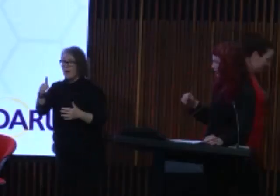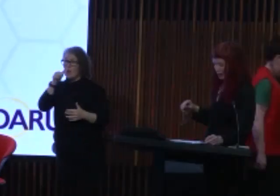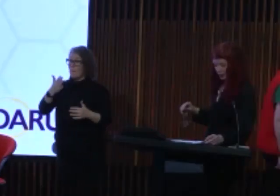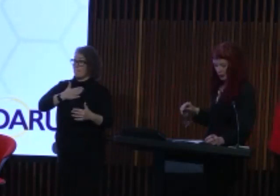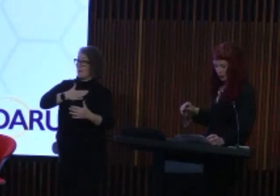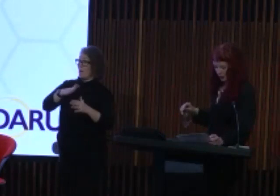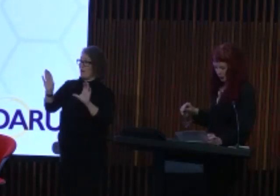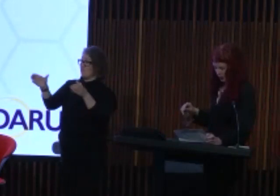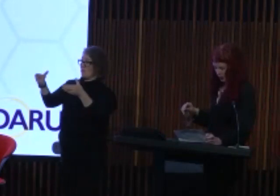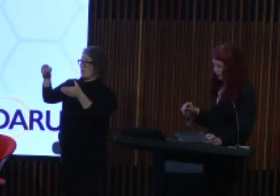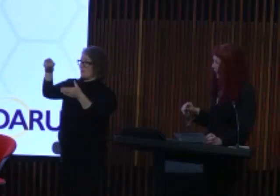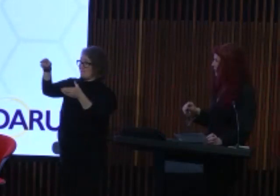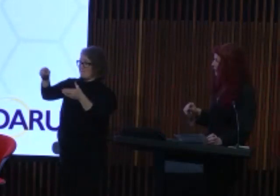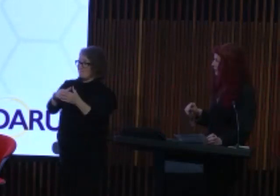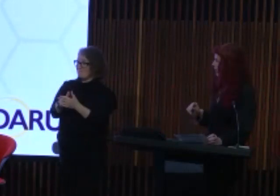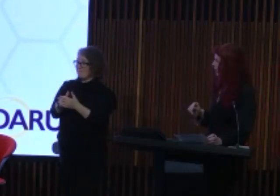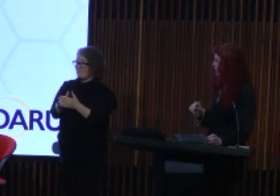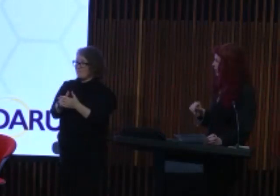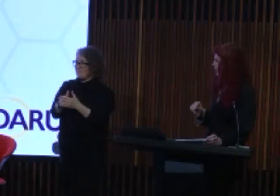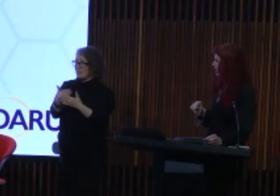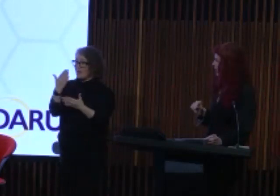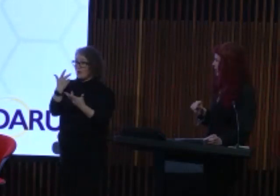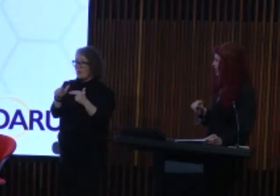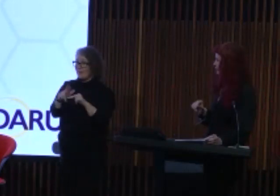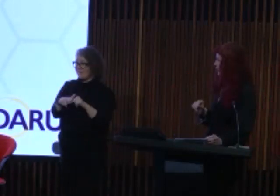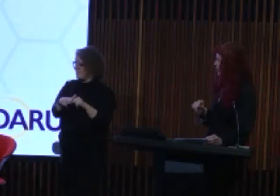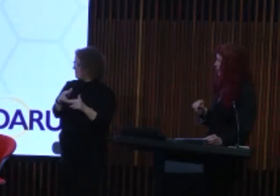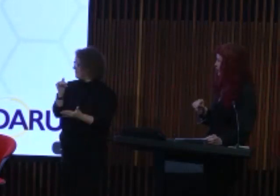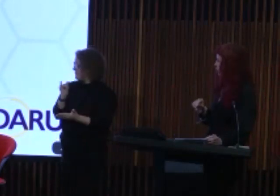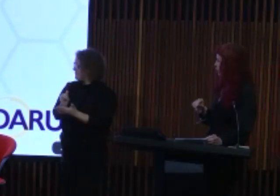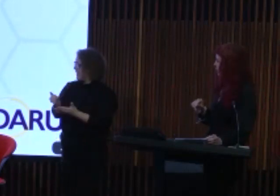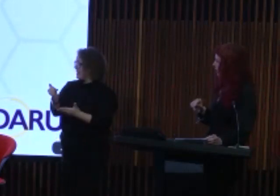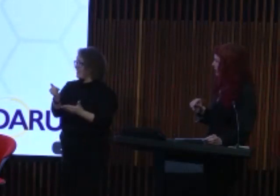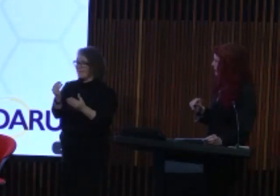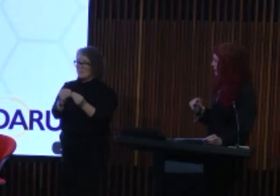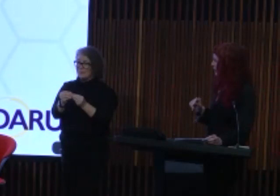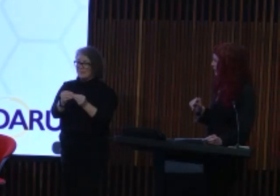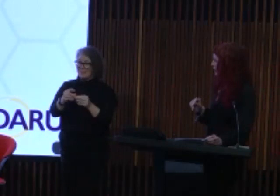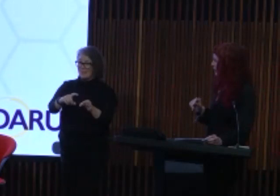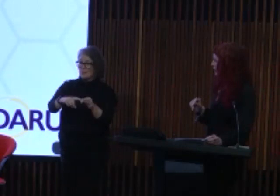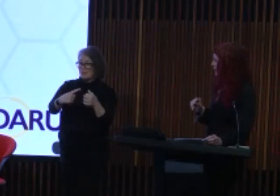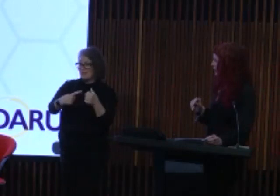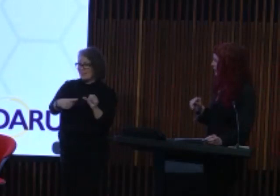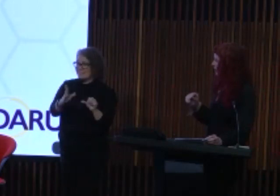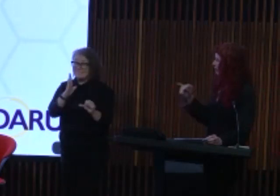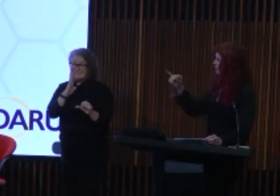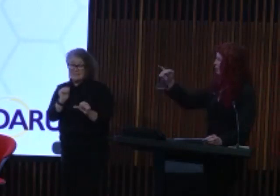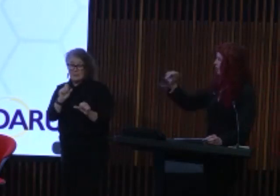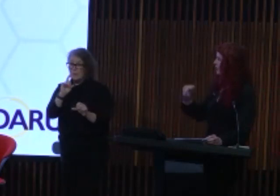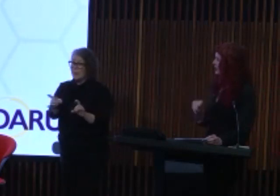I don't know if we have failed with our question answering, but so we might start at the furthest